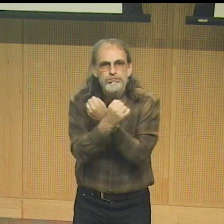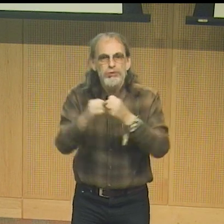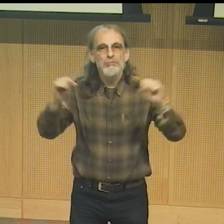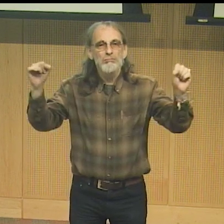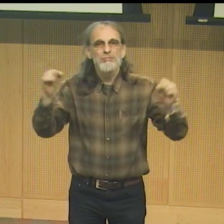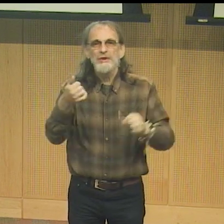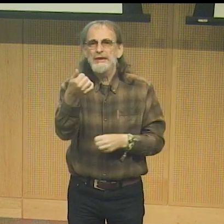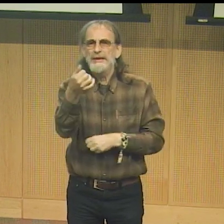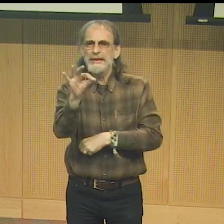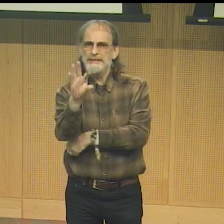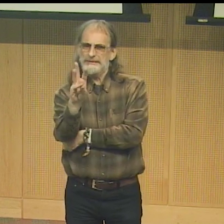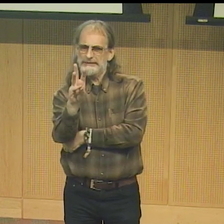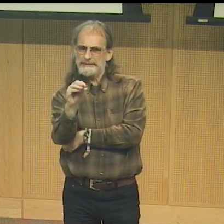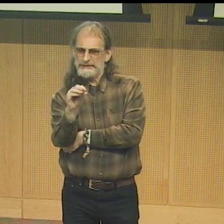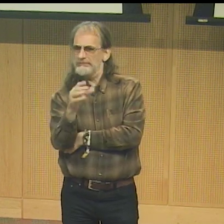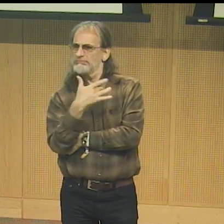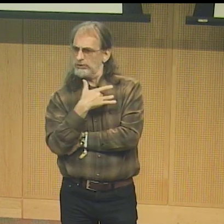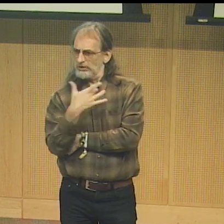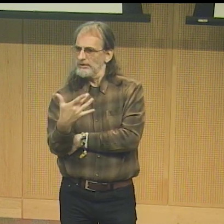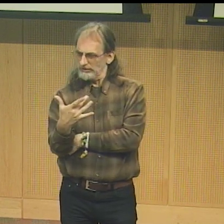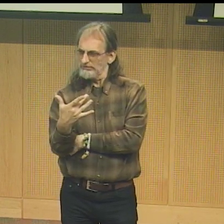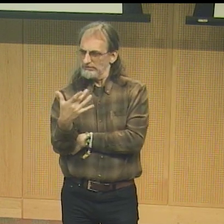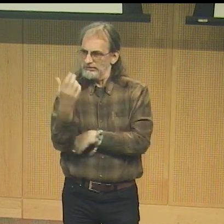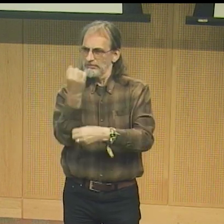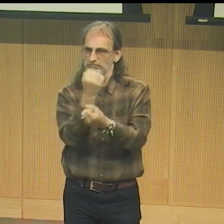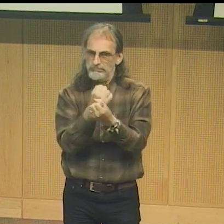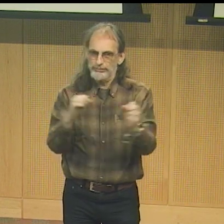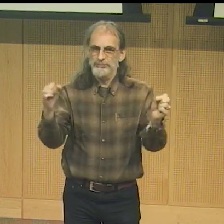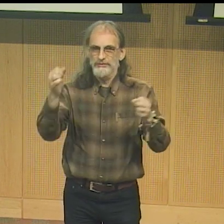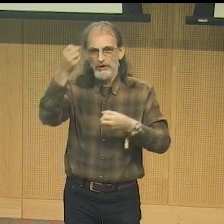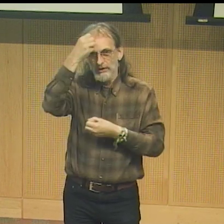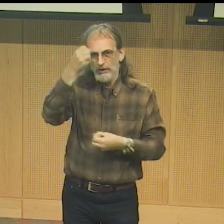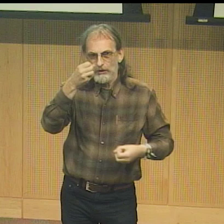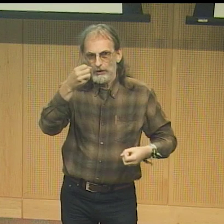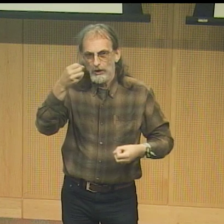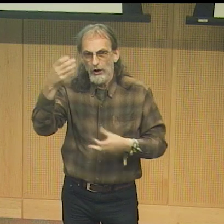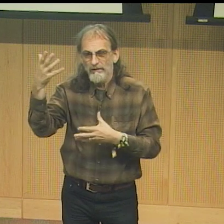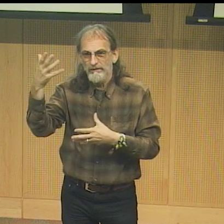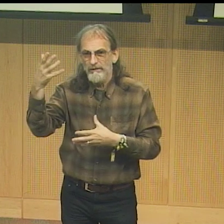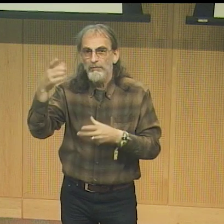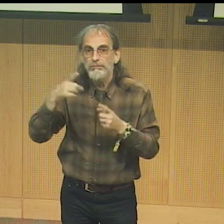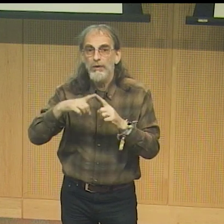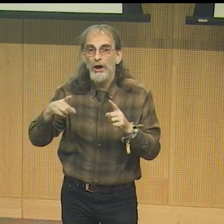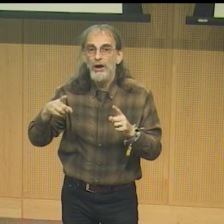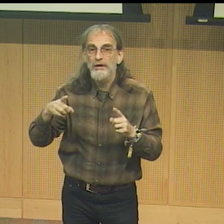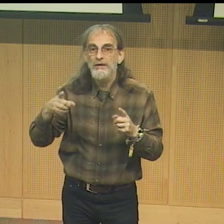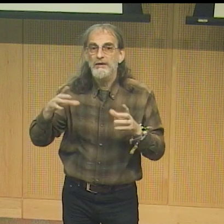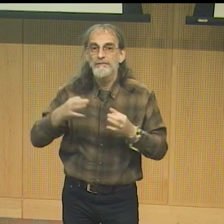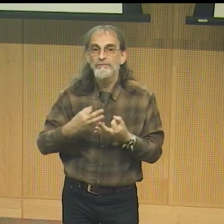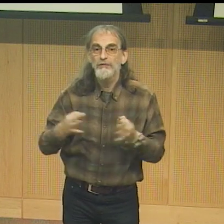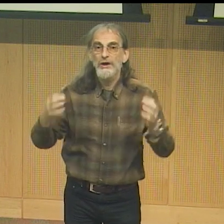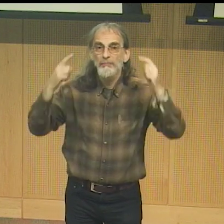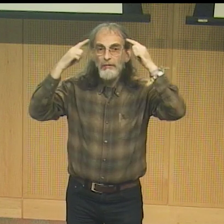managed to persevere, continue to have freedom of thought,